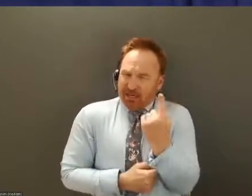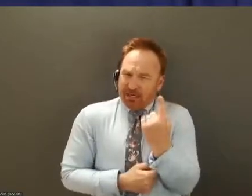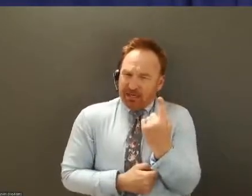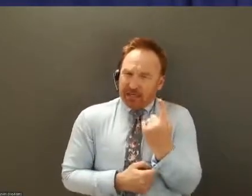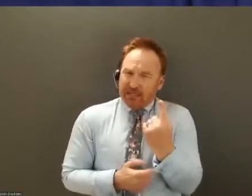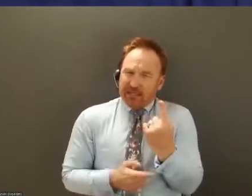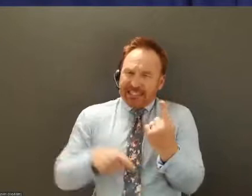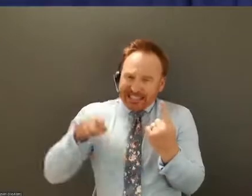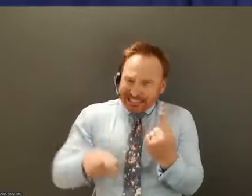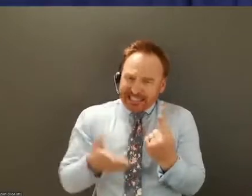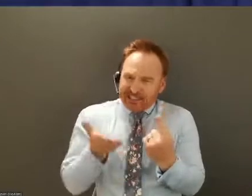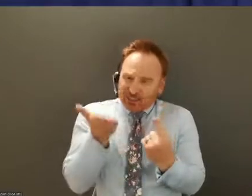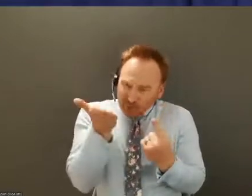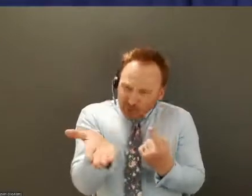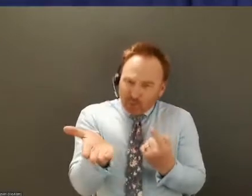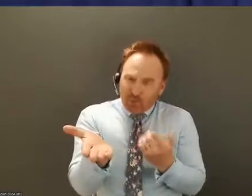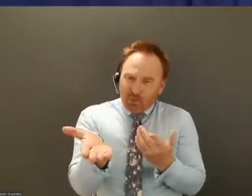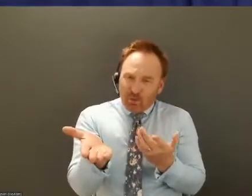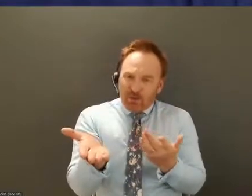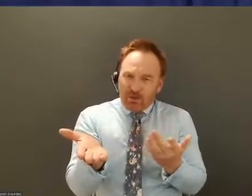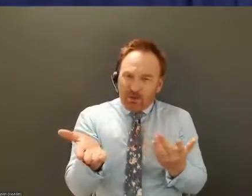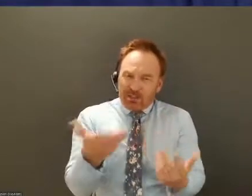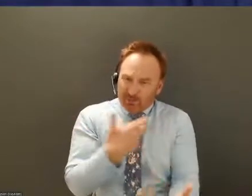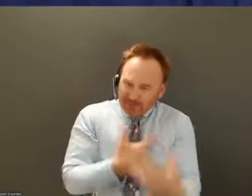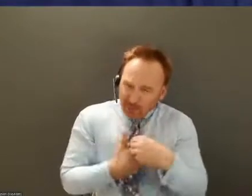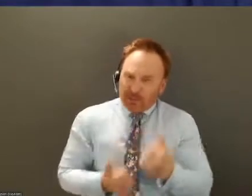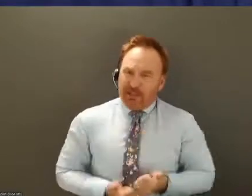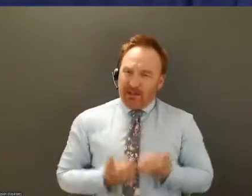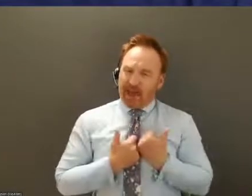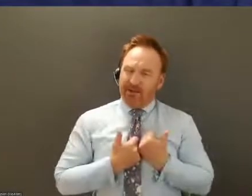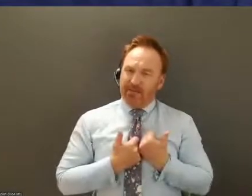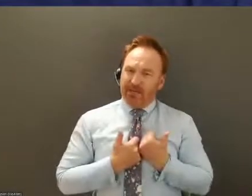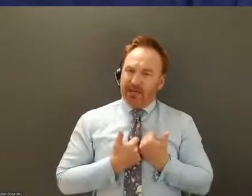part and it takes just a few